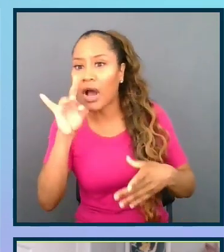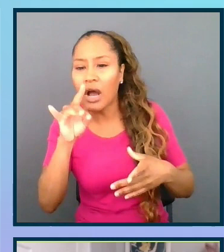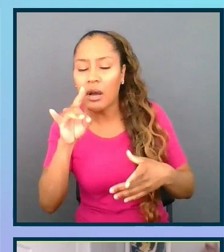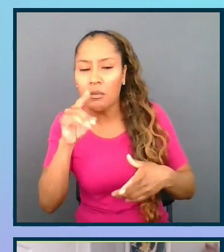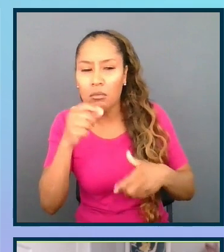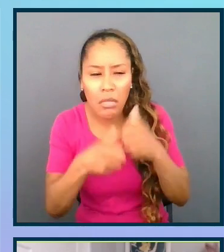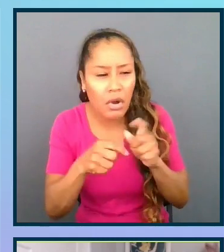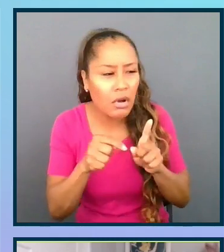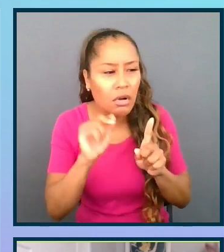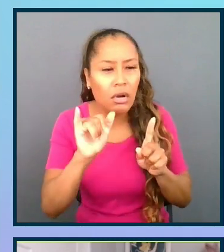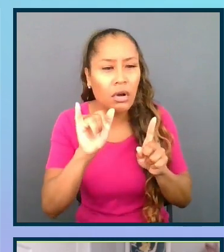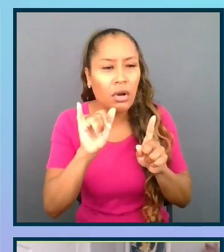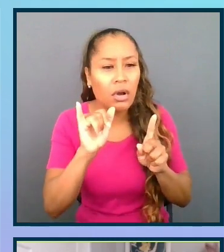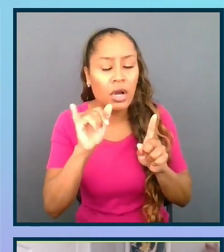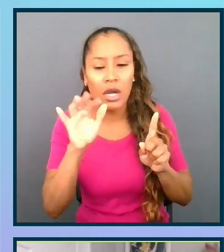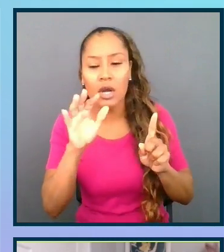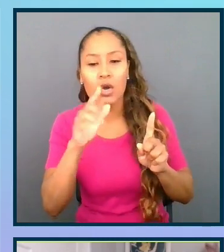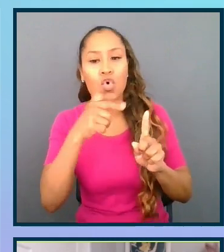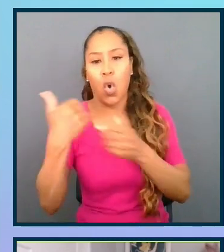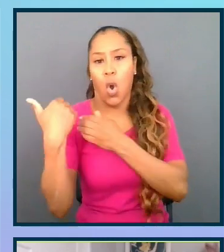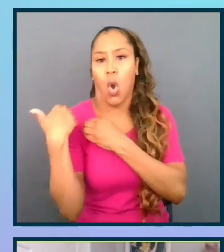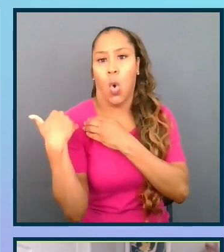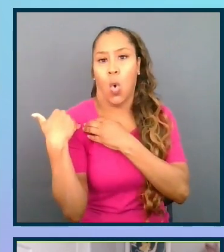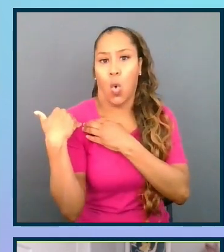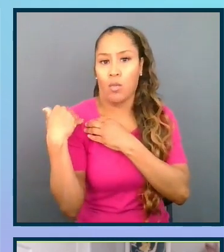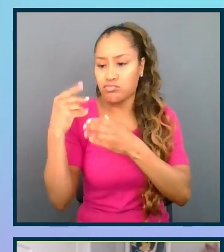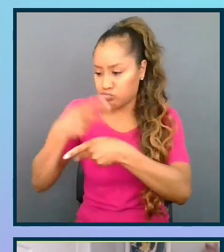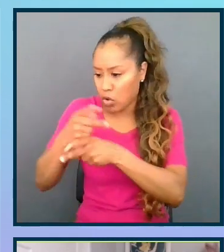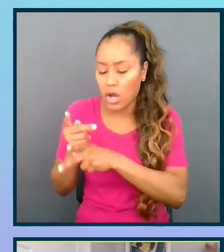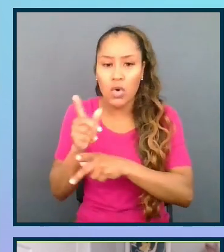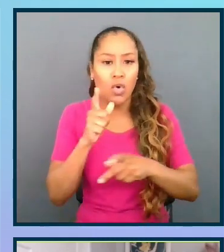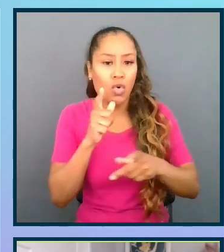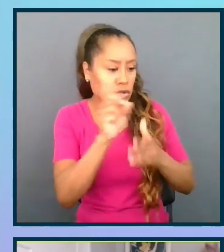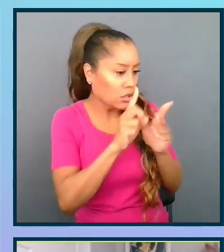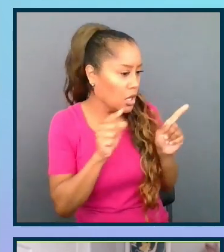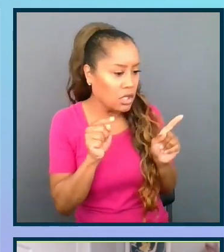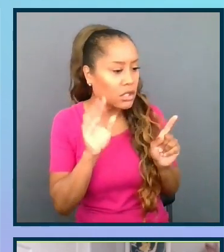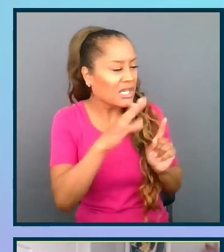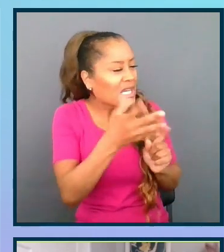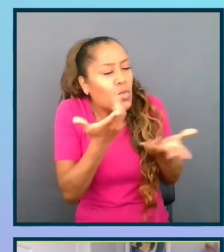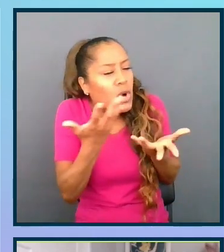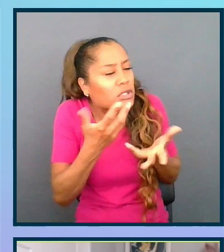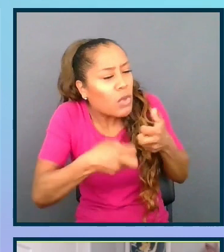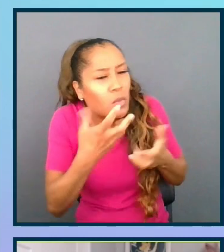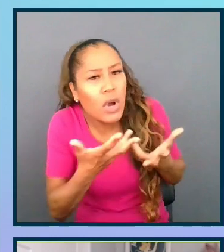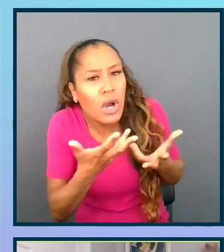we look to our product owners and our designers to understand that problem, research solutions,